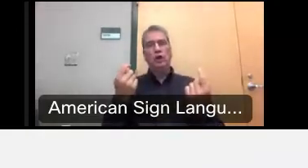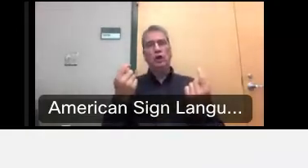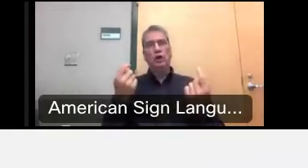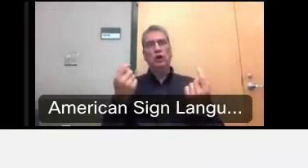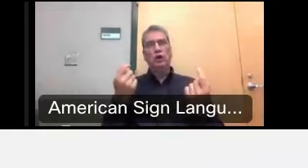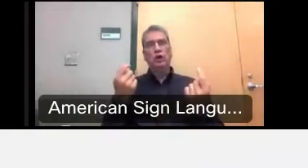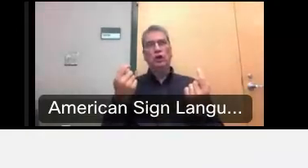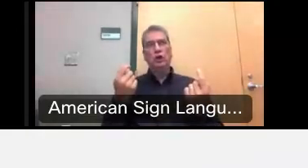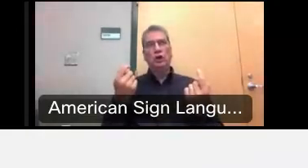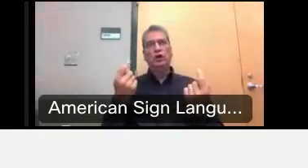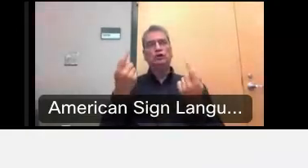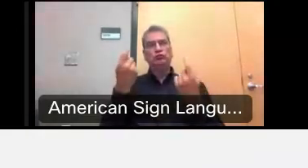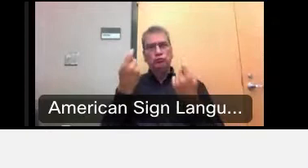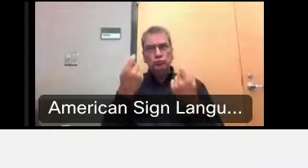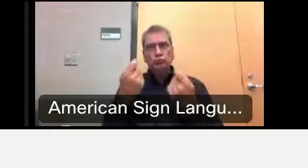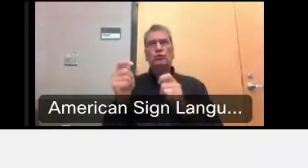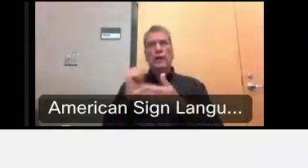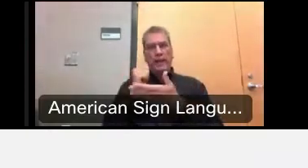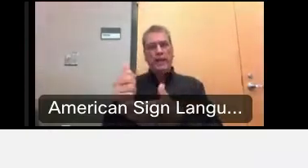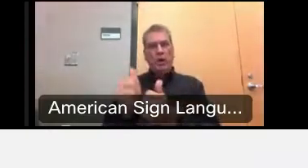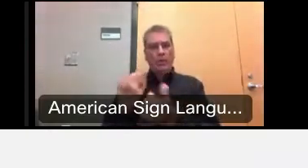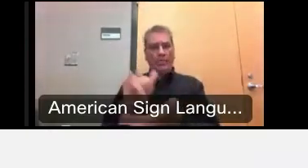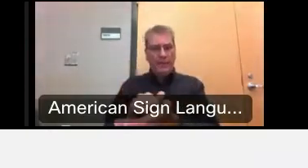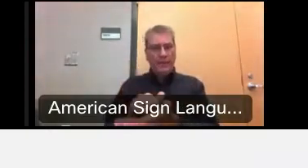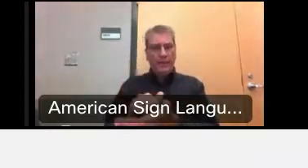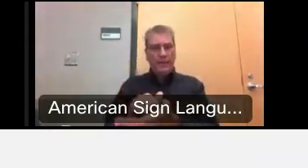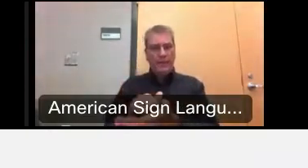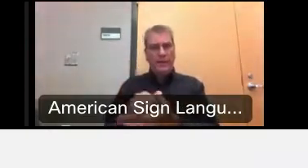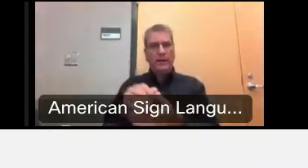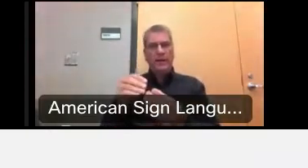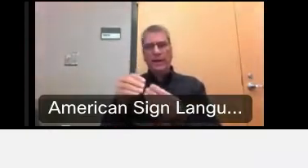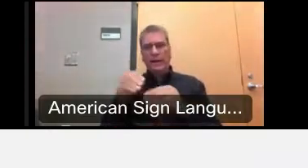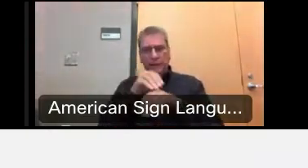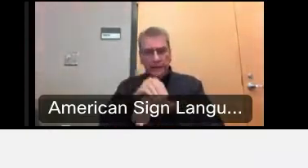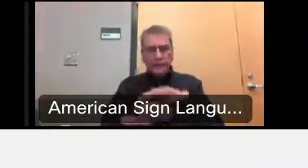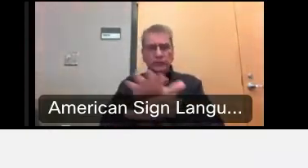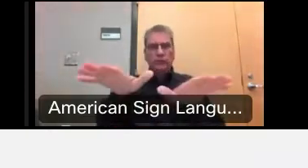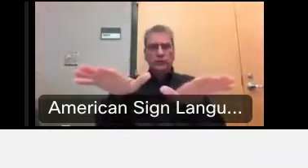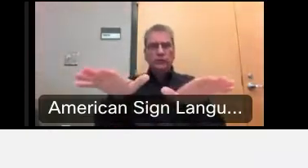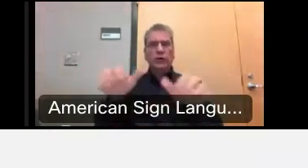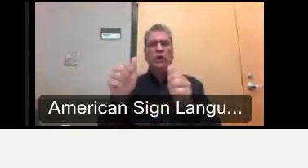turn at that and, and the distribution for pharmaceuticals and Therapeutics as well.